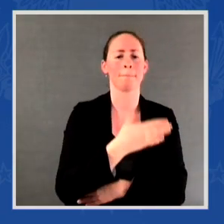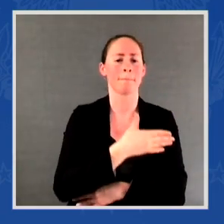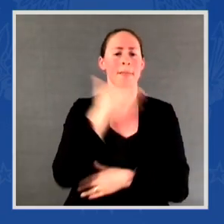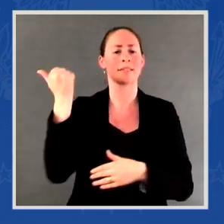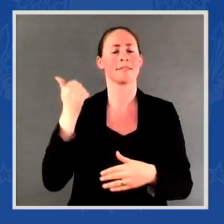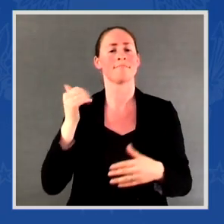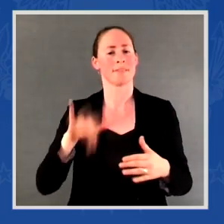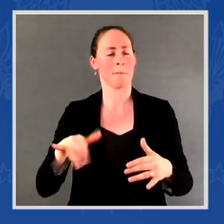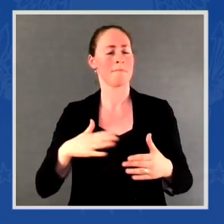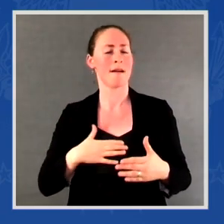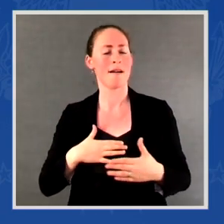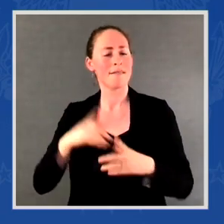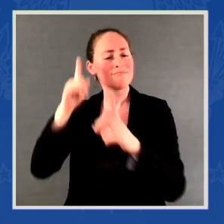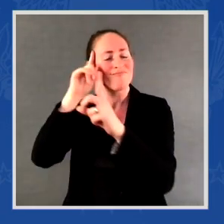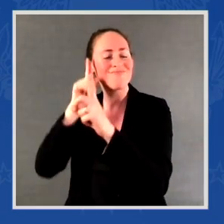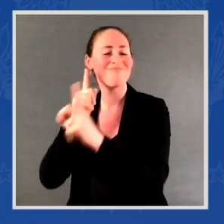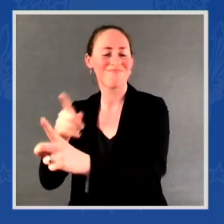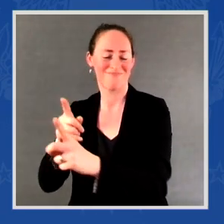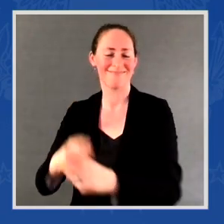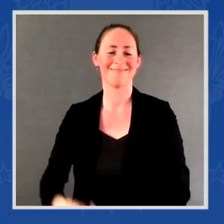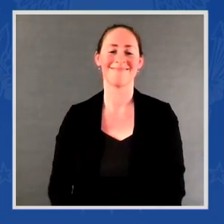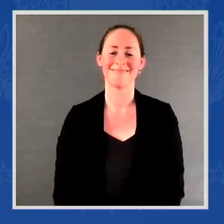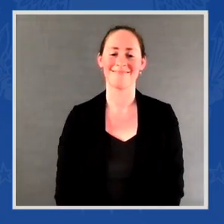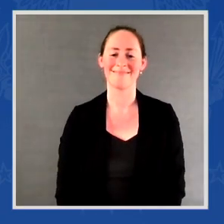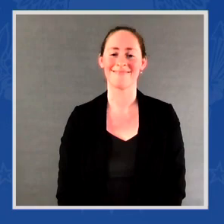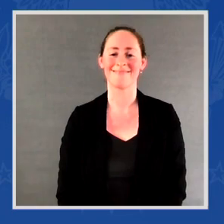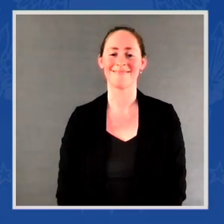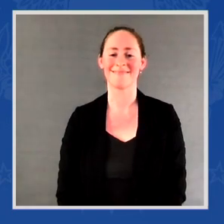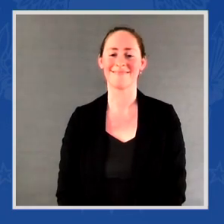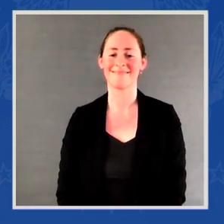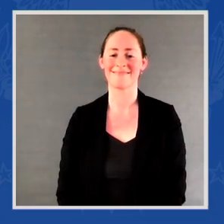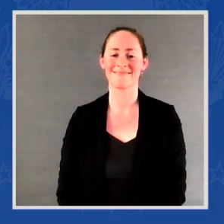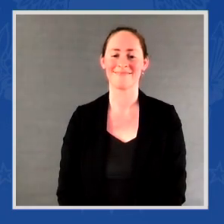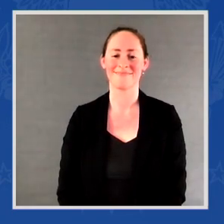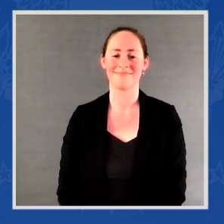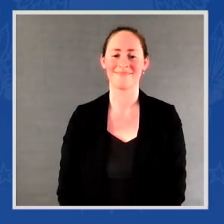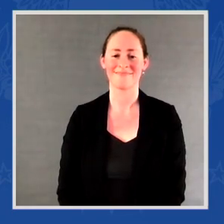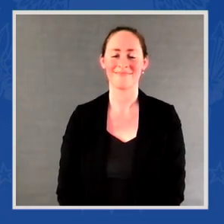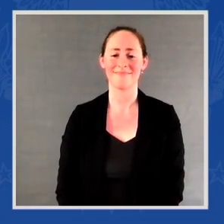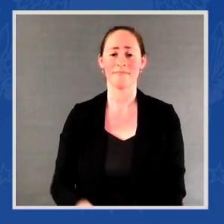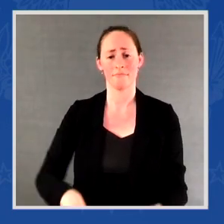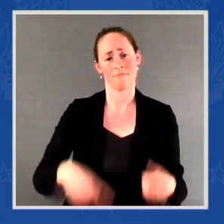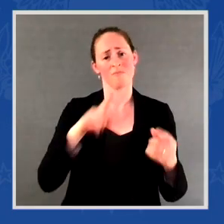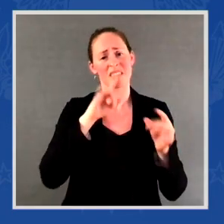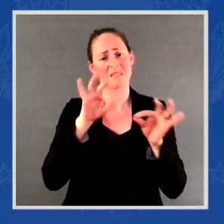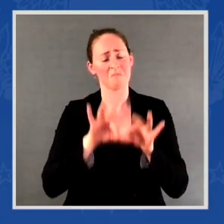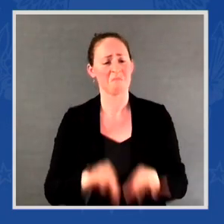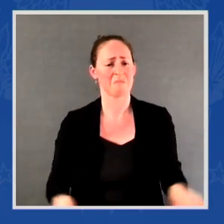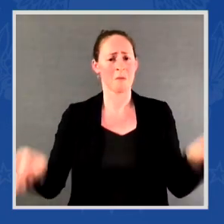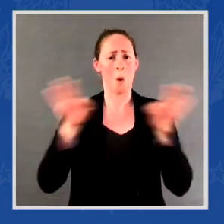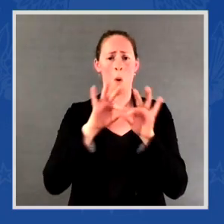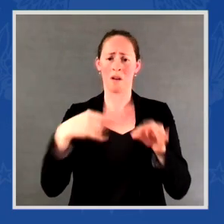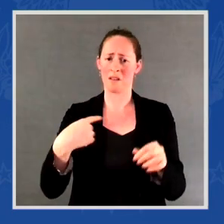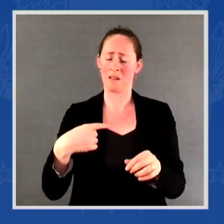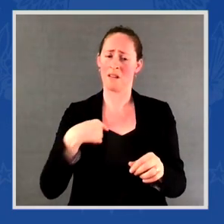This can be among one of the most important things you do. I really mean it. And again, remember --